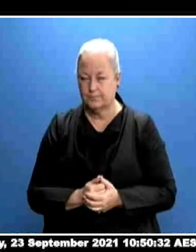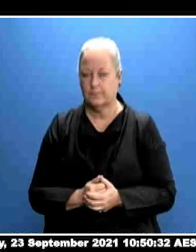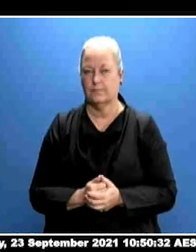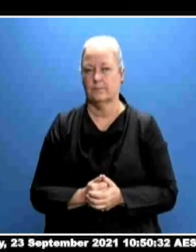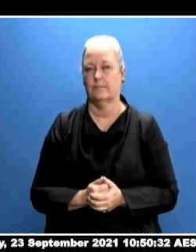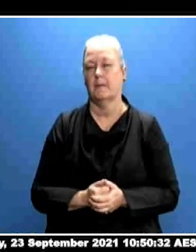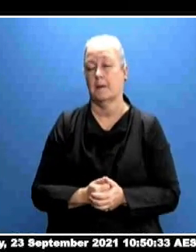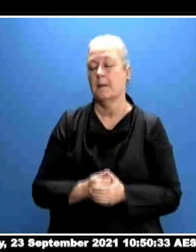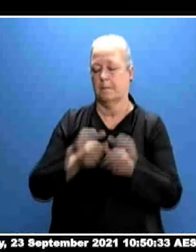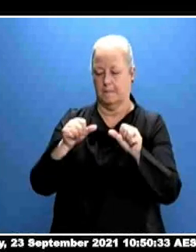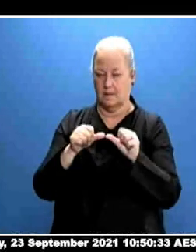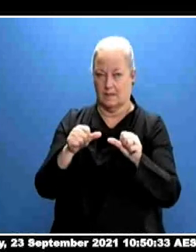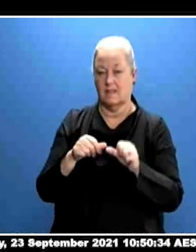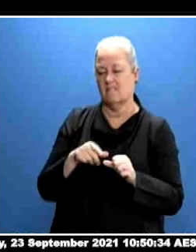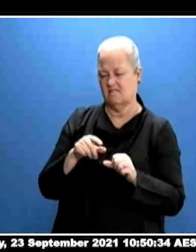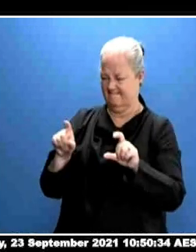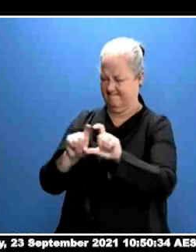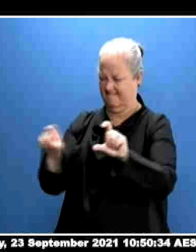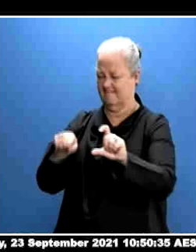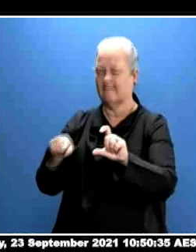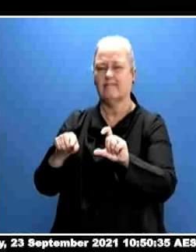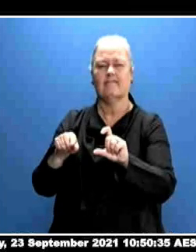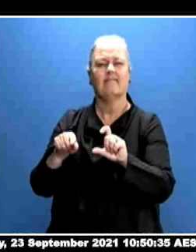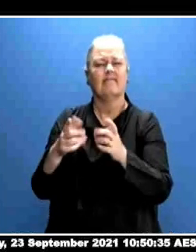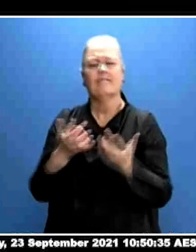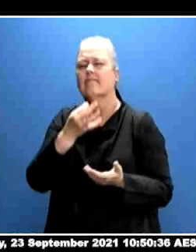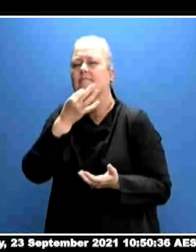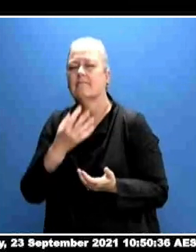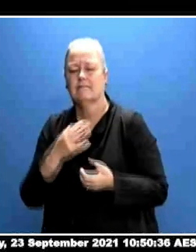is where you talk about "not enough time for meaningful change to be consolidated",